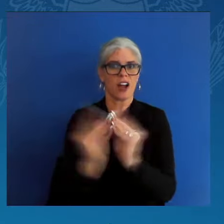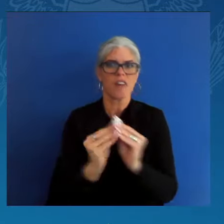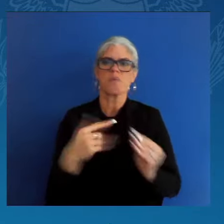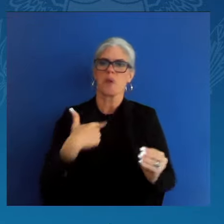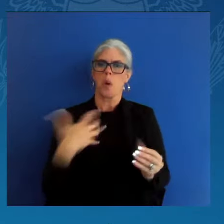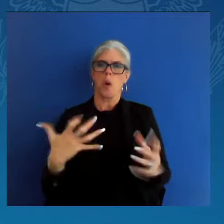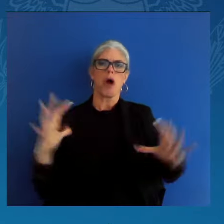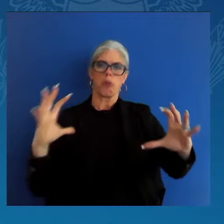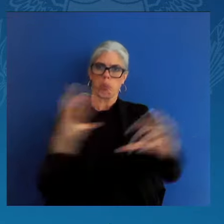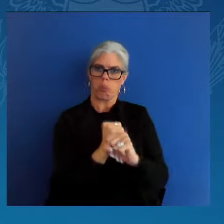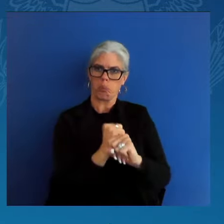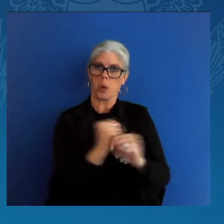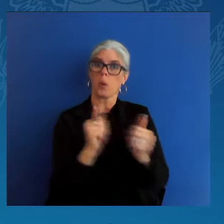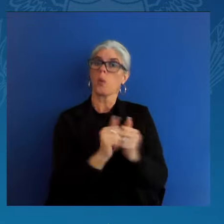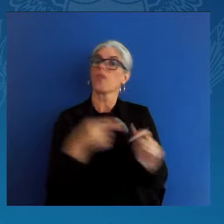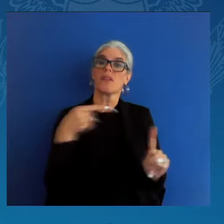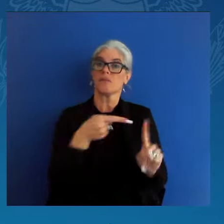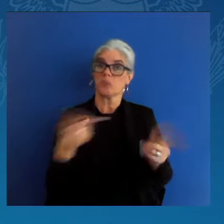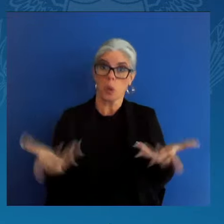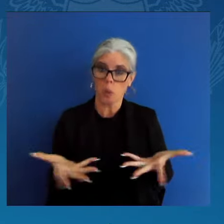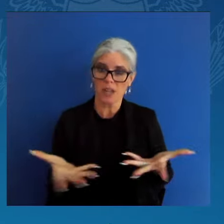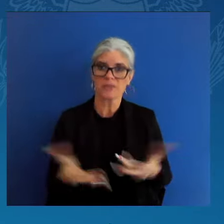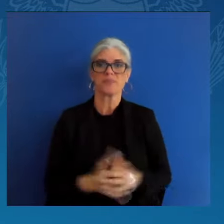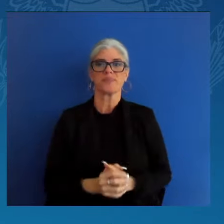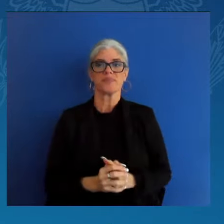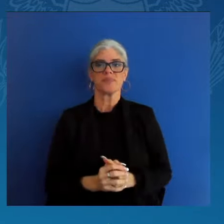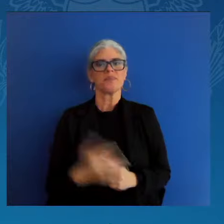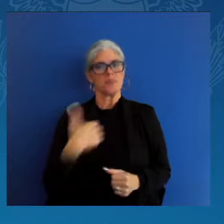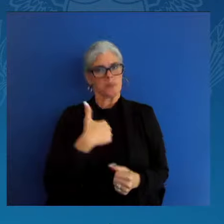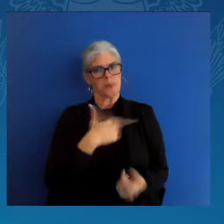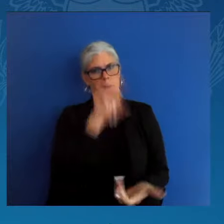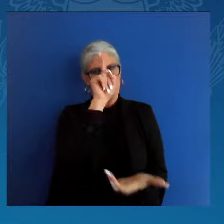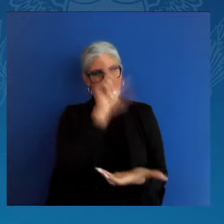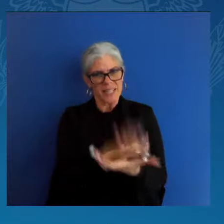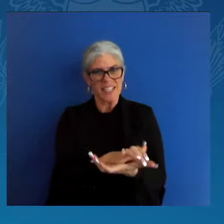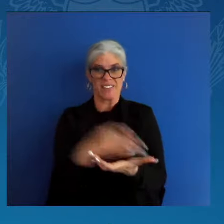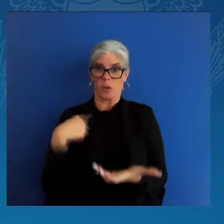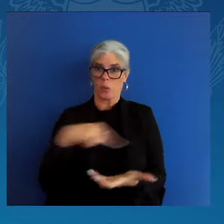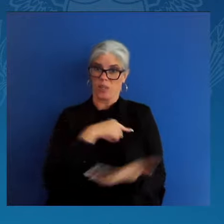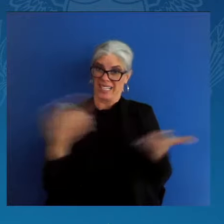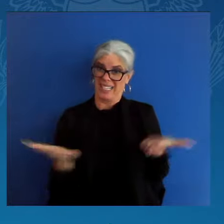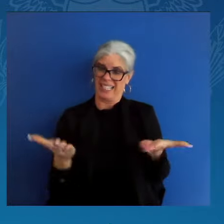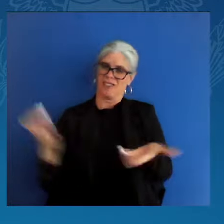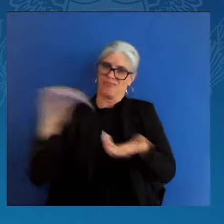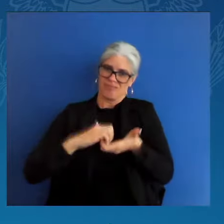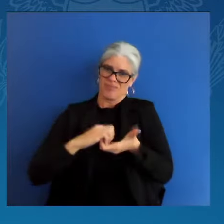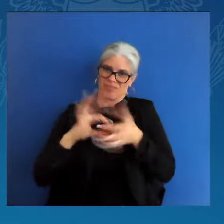as nations must be to work together to make that opportunity real